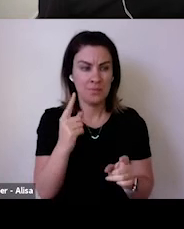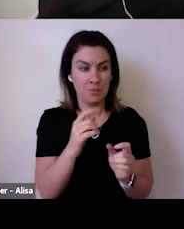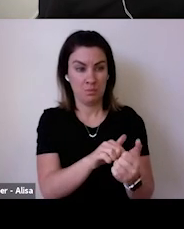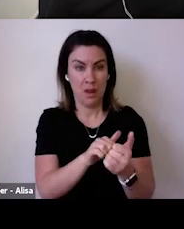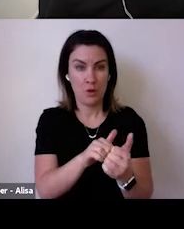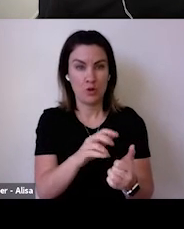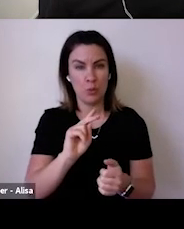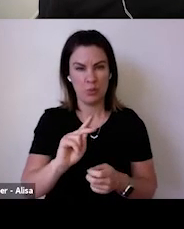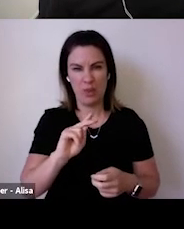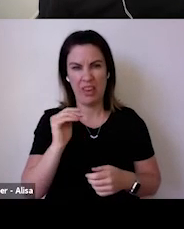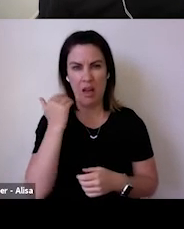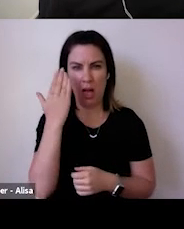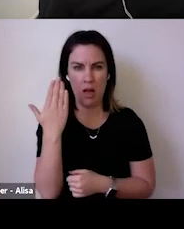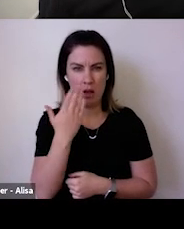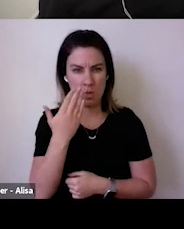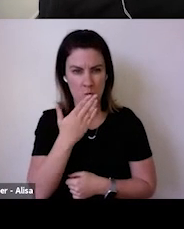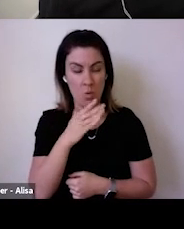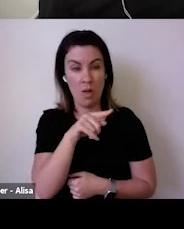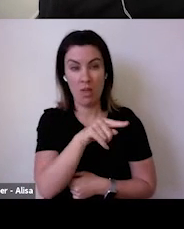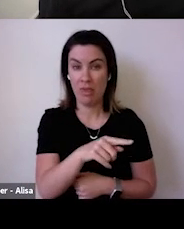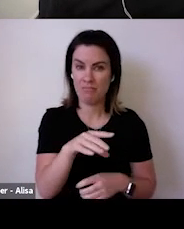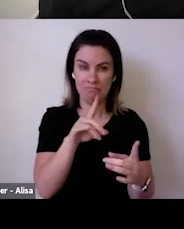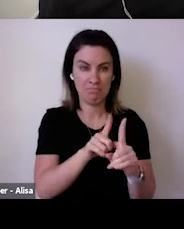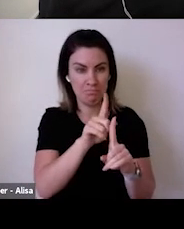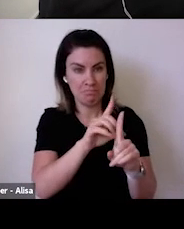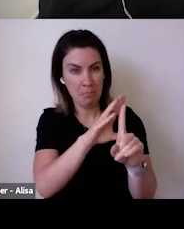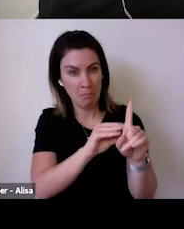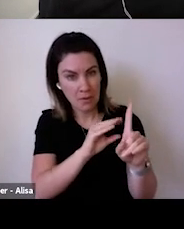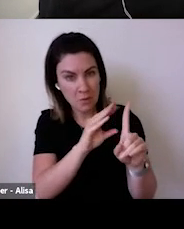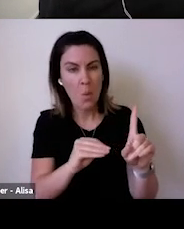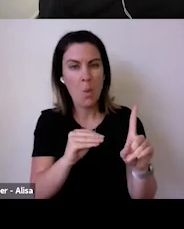some writing mentorship recording sessions and honest developing for those emerging musicians.